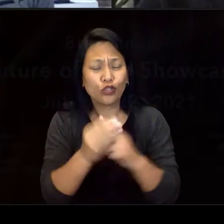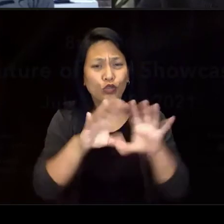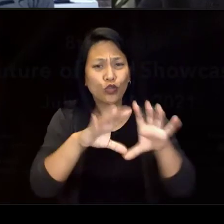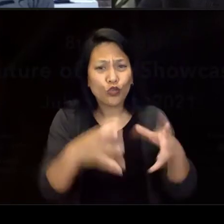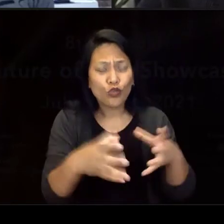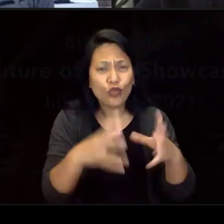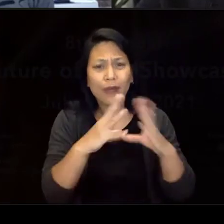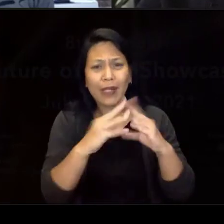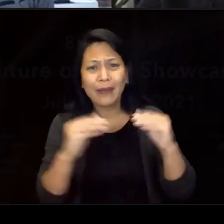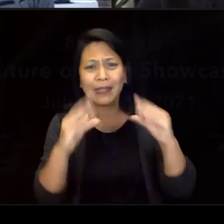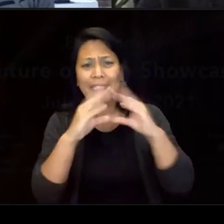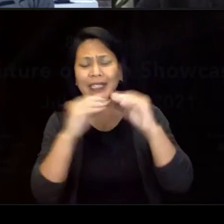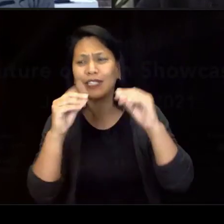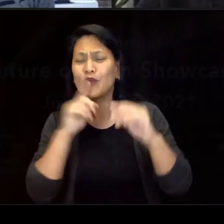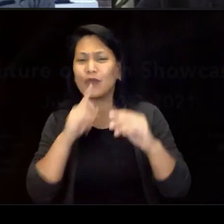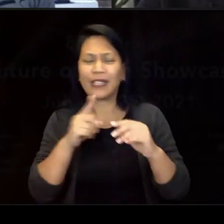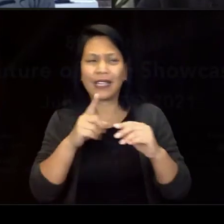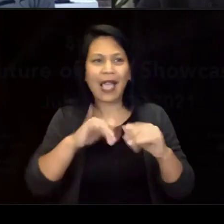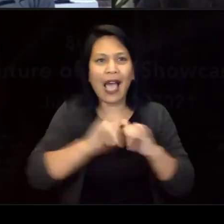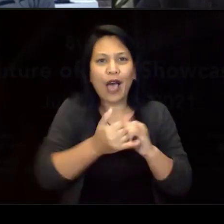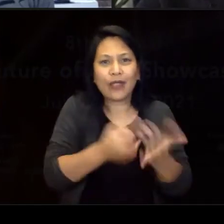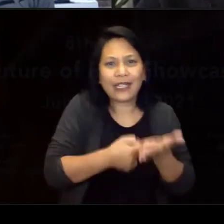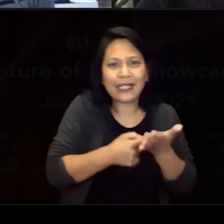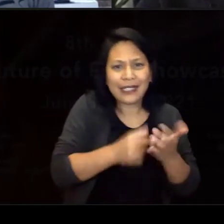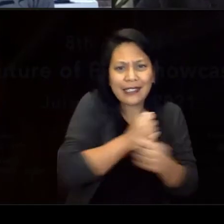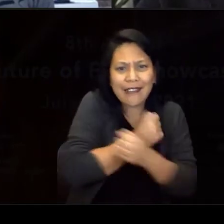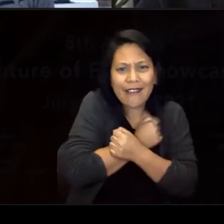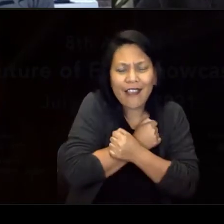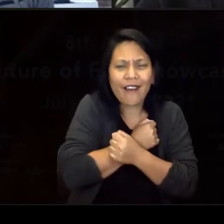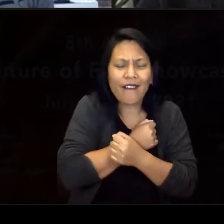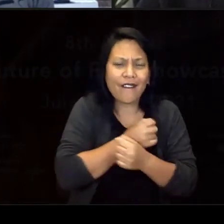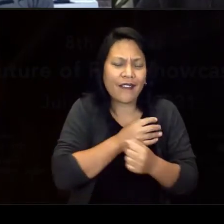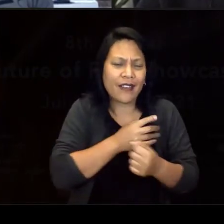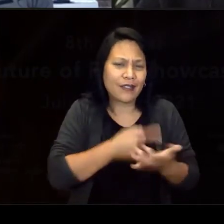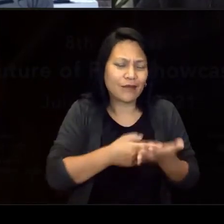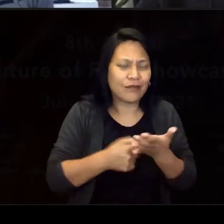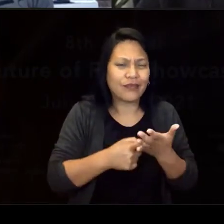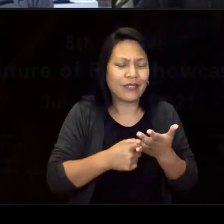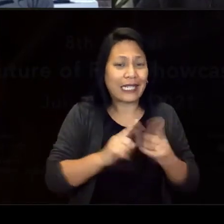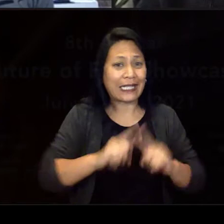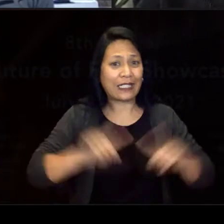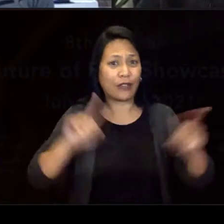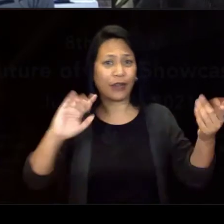about love, the way they is so different from the way, you know, a cis-gender white person would write it.